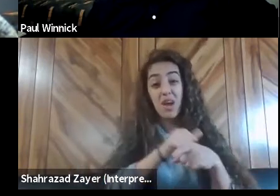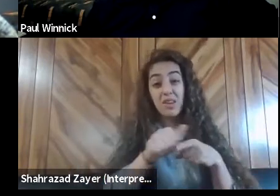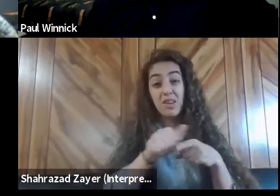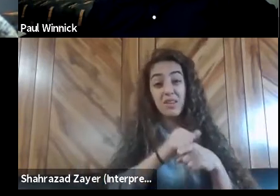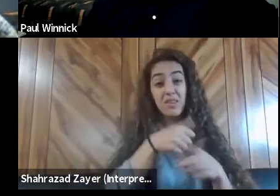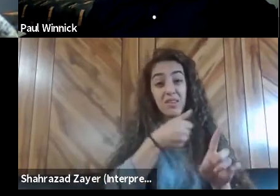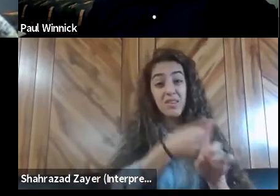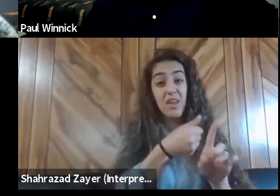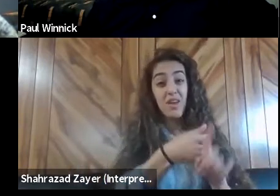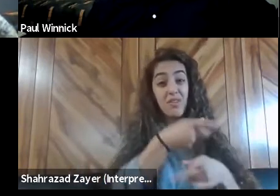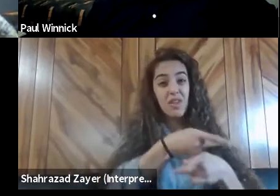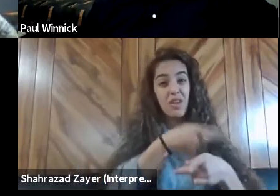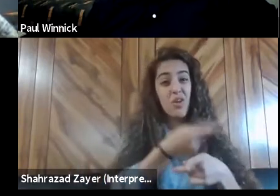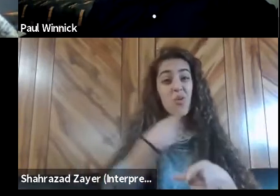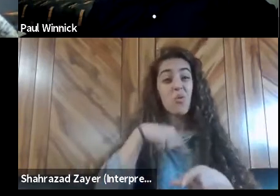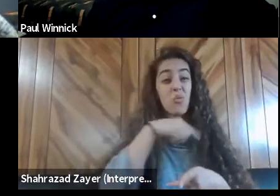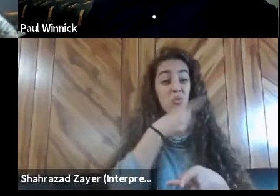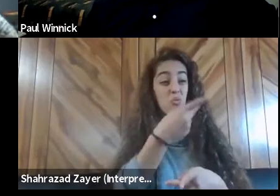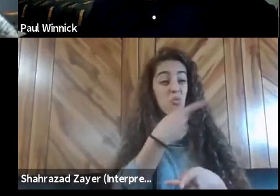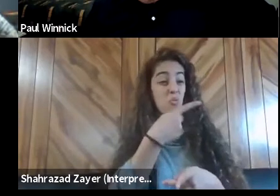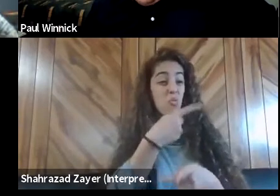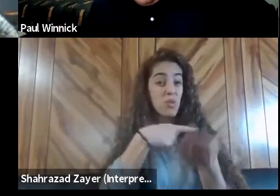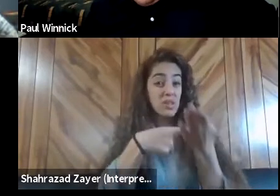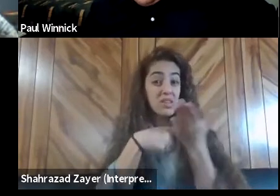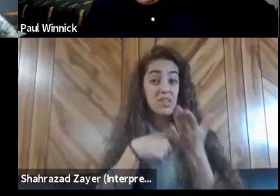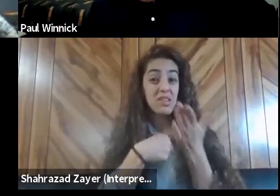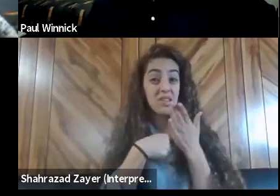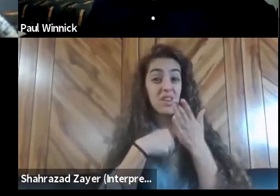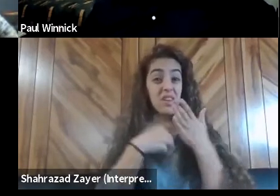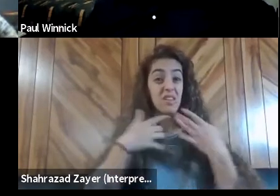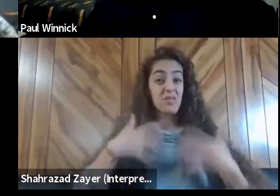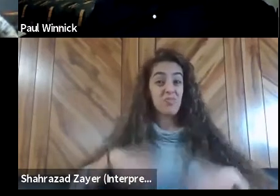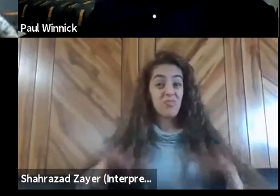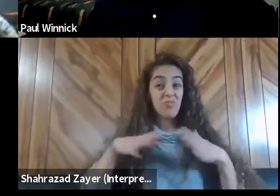a lot of time showing her how to take care of herself. You know,